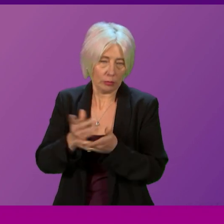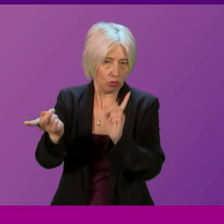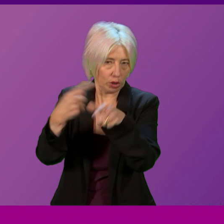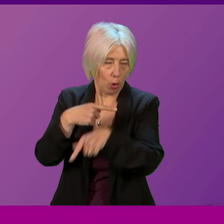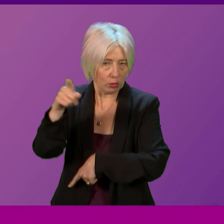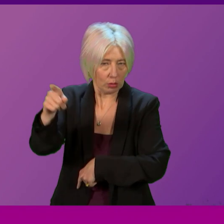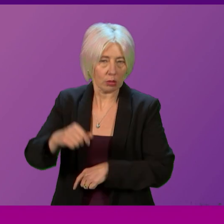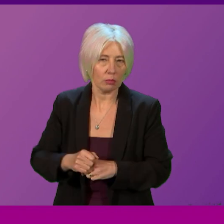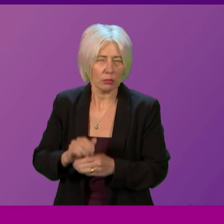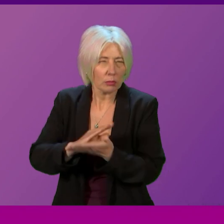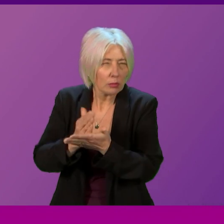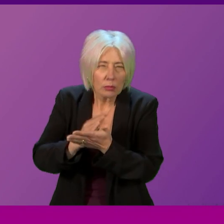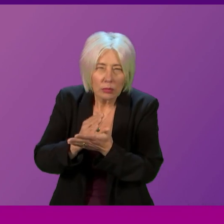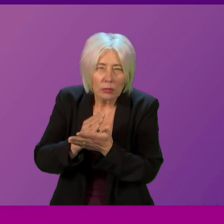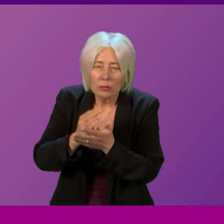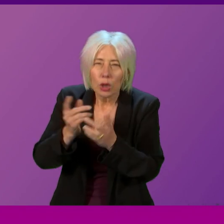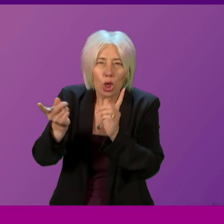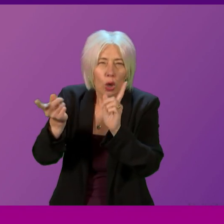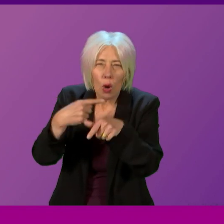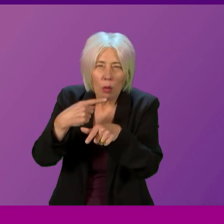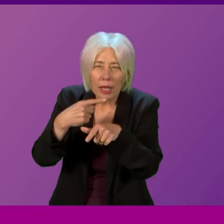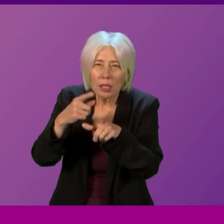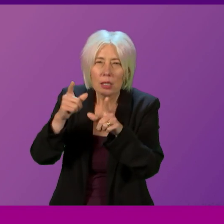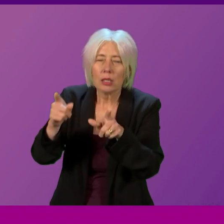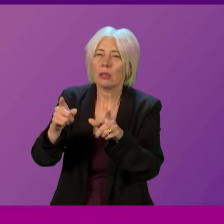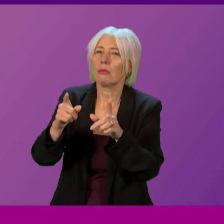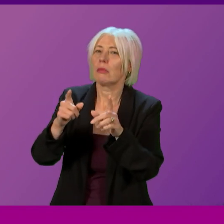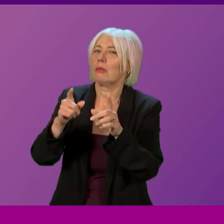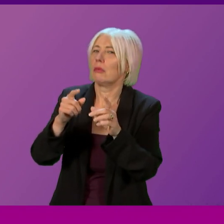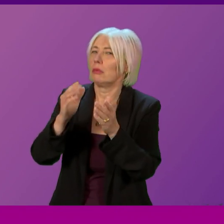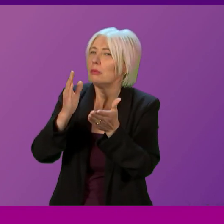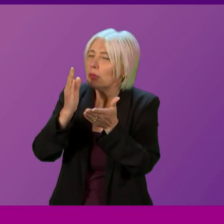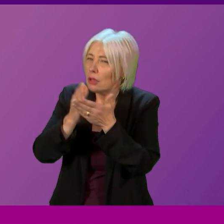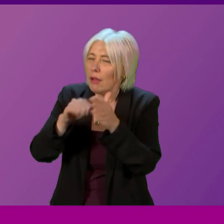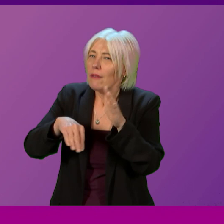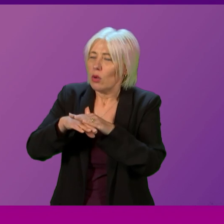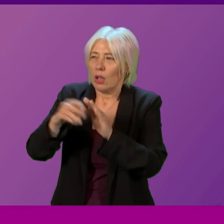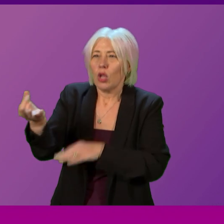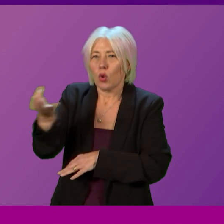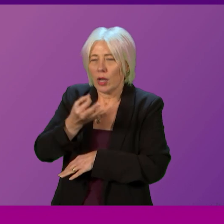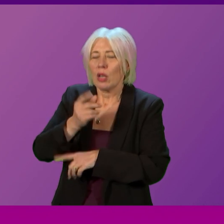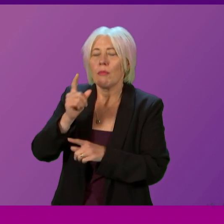I am not sure that they were quite as they were characterised in the question. However, the Cabinet Secretary for Social Justice, Housing and Local Government will